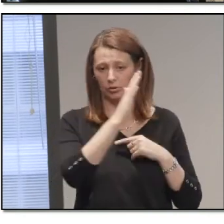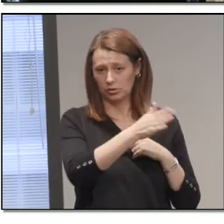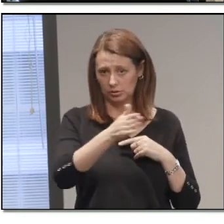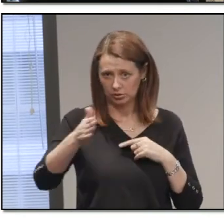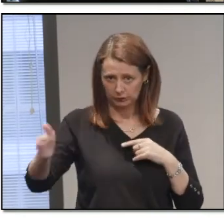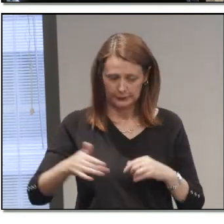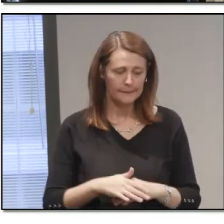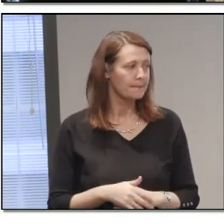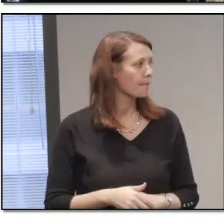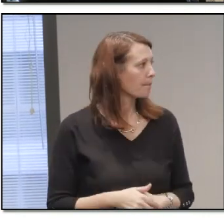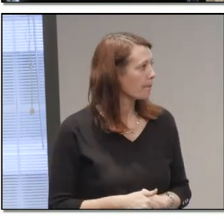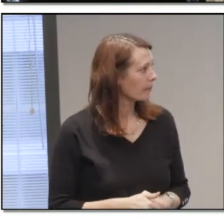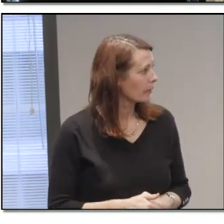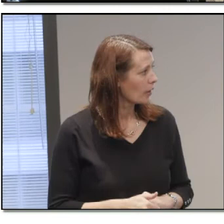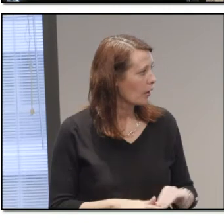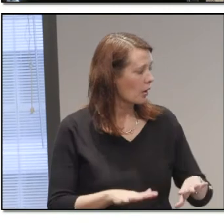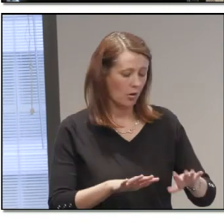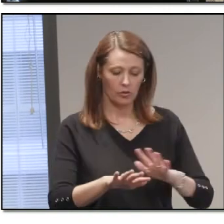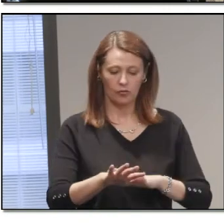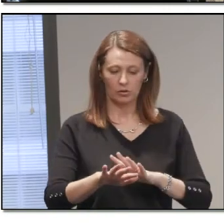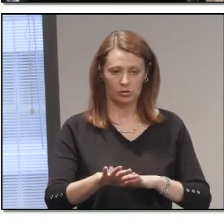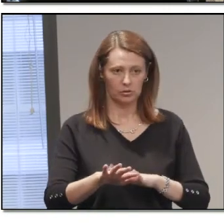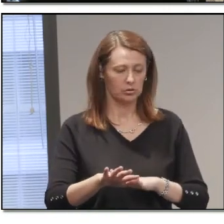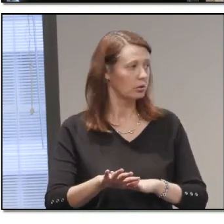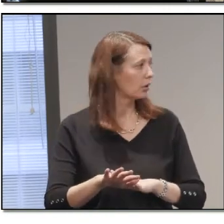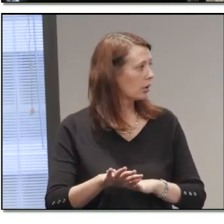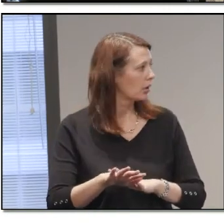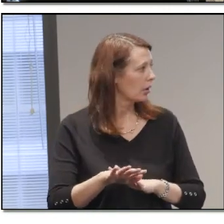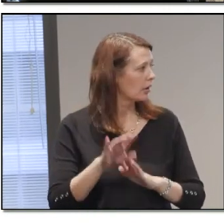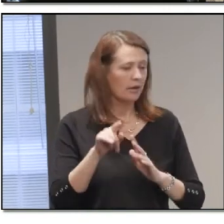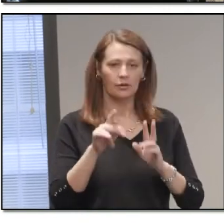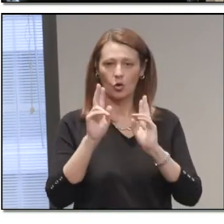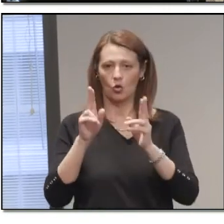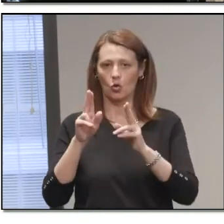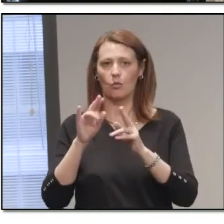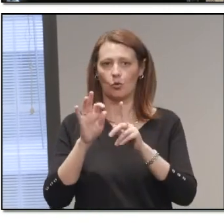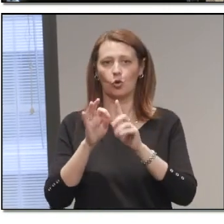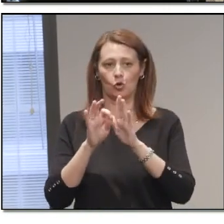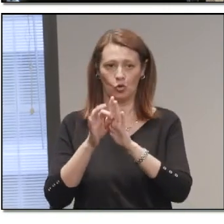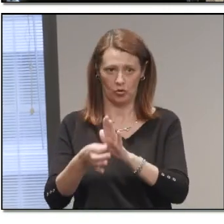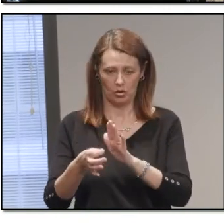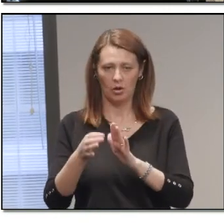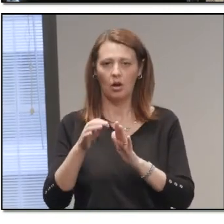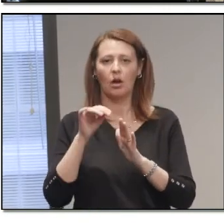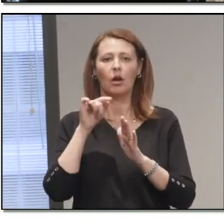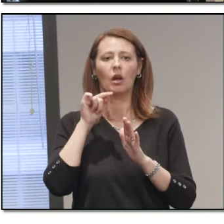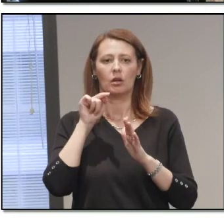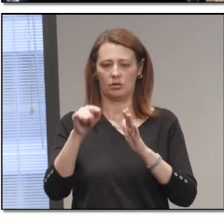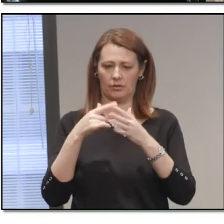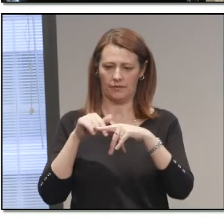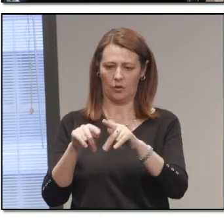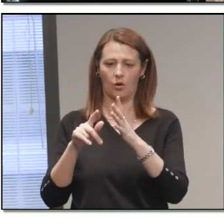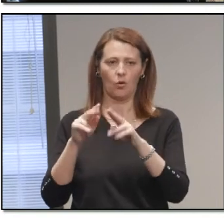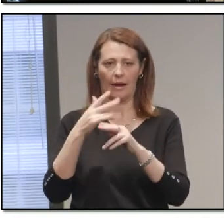On the right hand side here is normal urine flow plotted as a function of age and after about three